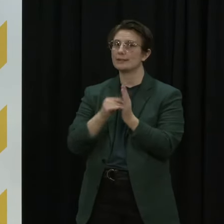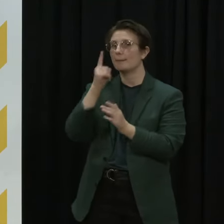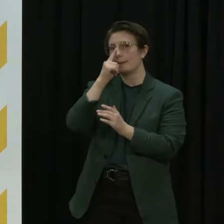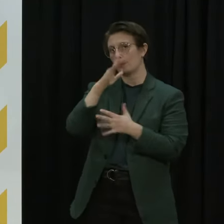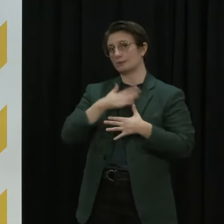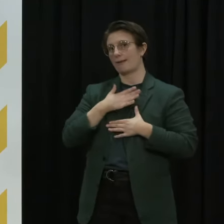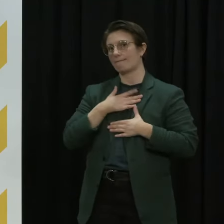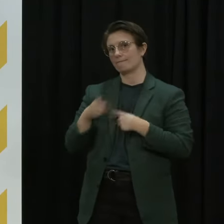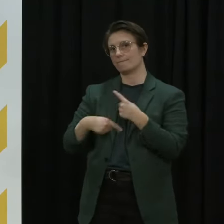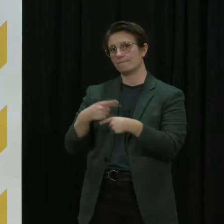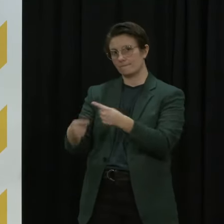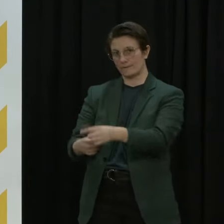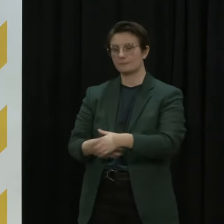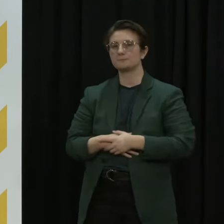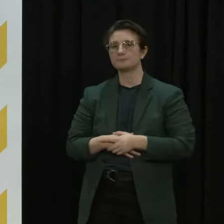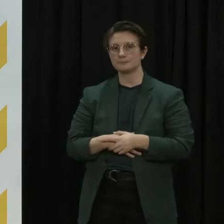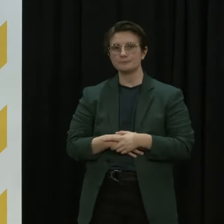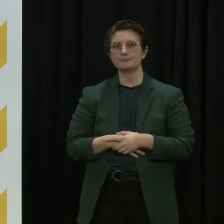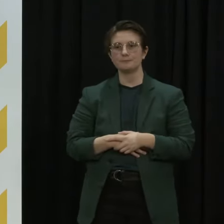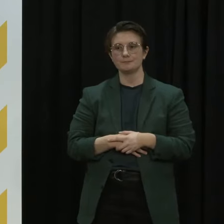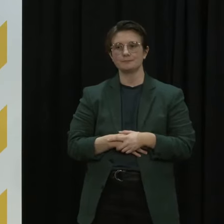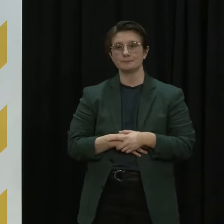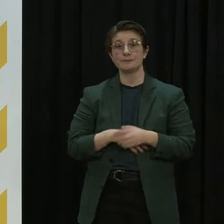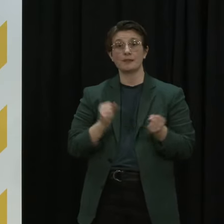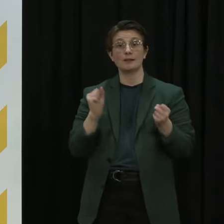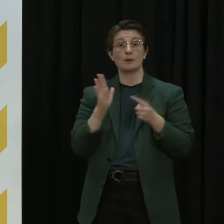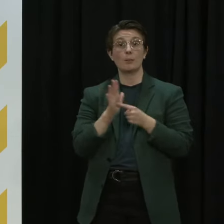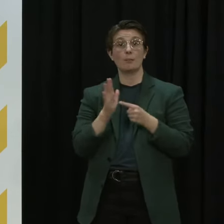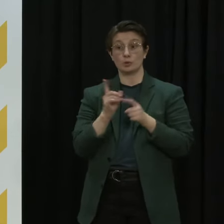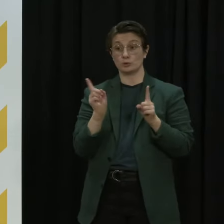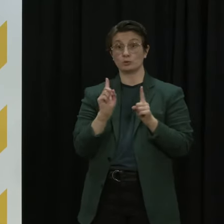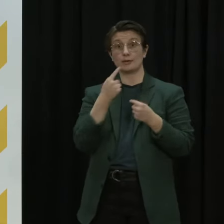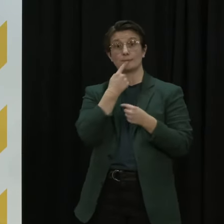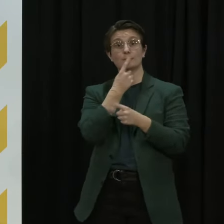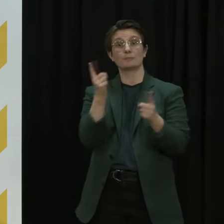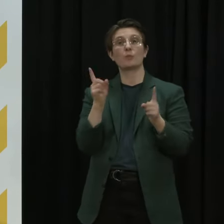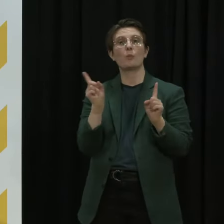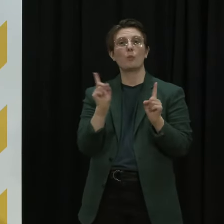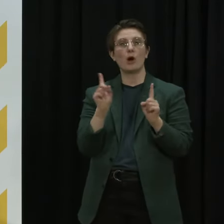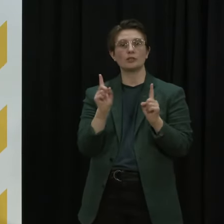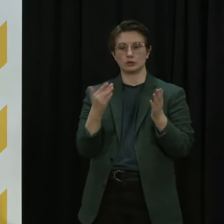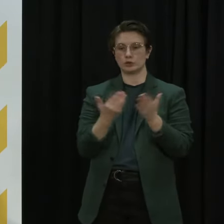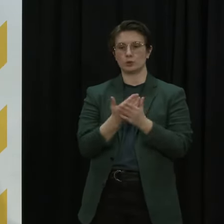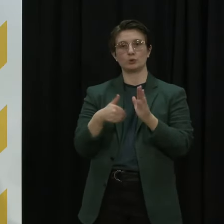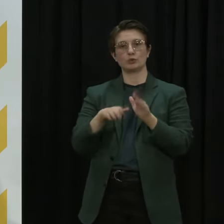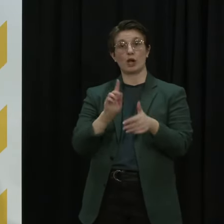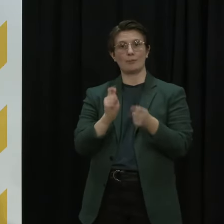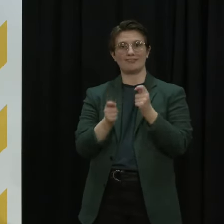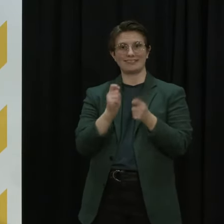their continued efforts to keep New Zealand say. One of the key themes in the